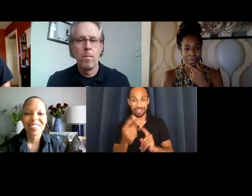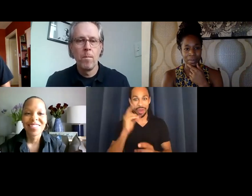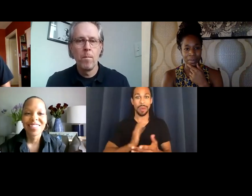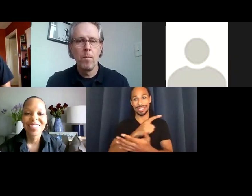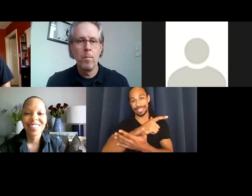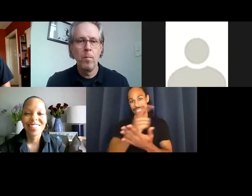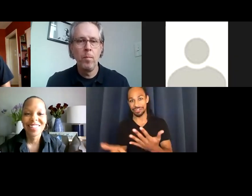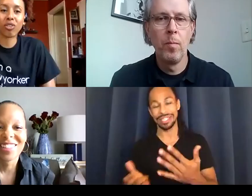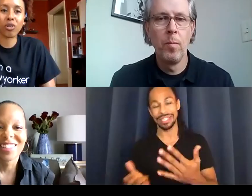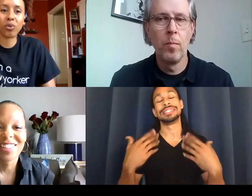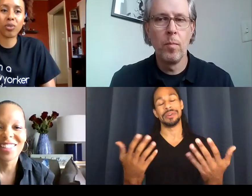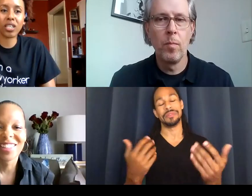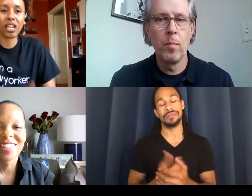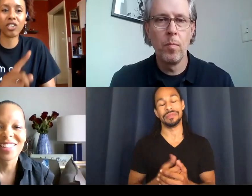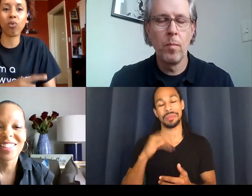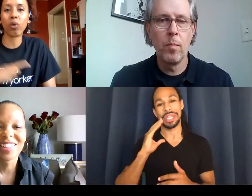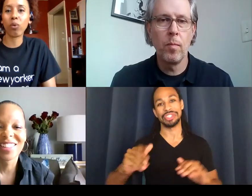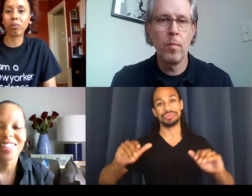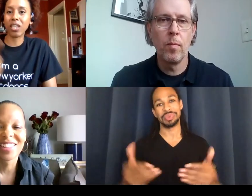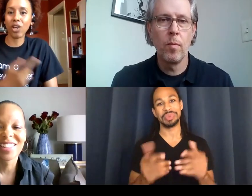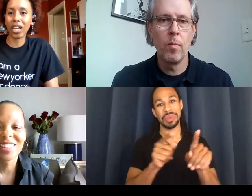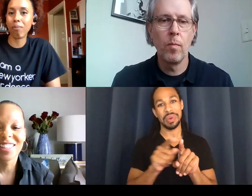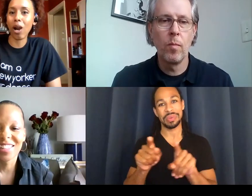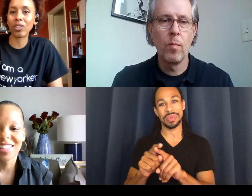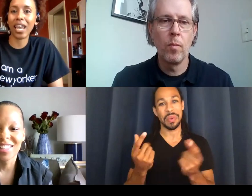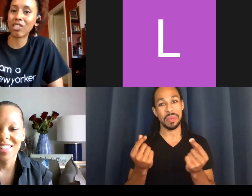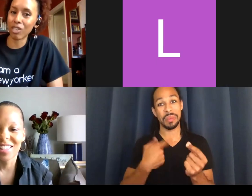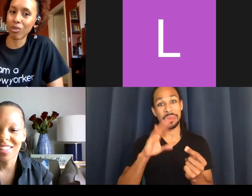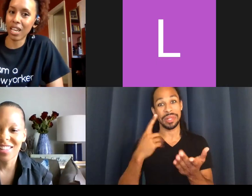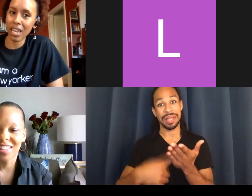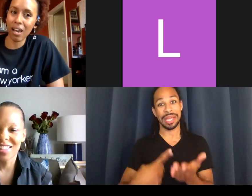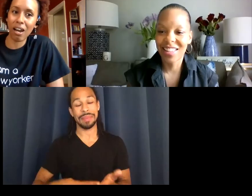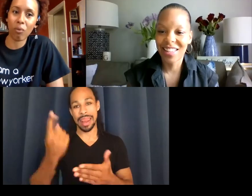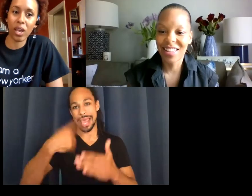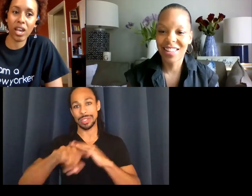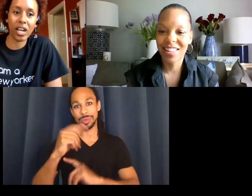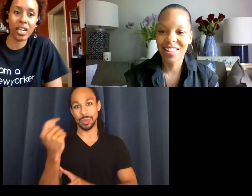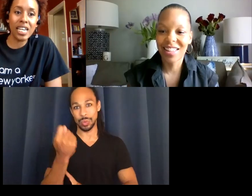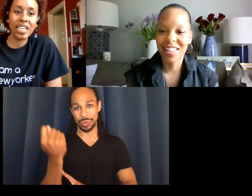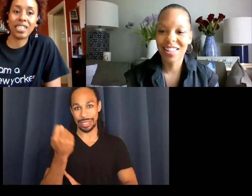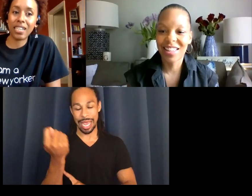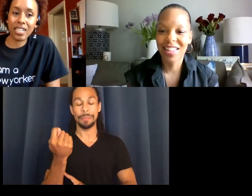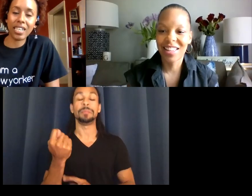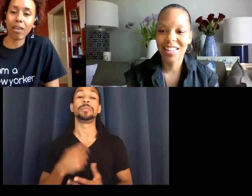I'm going to introduce what we will be talking about next Tuesday where will we